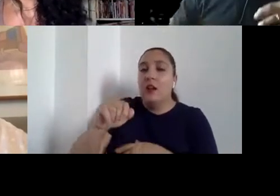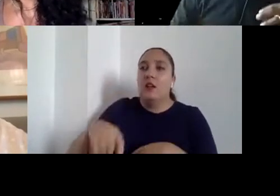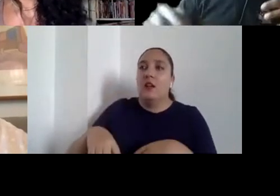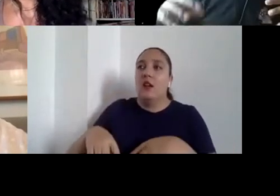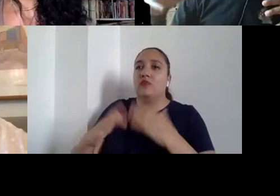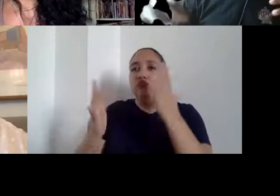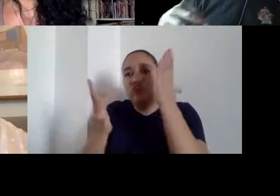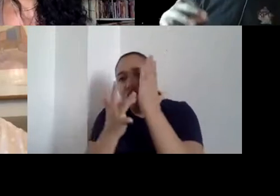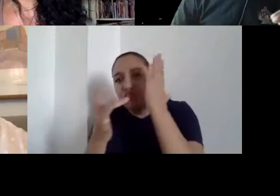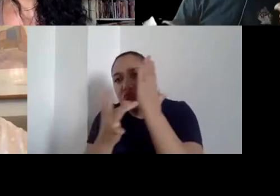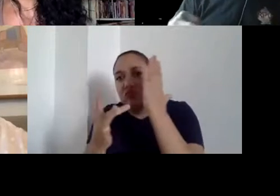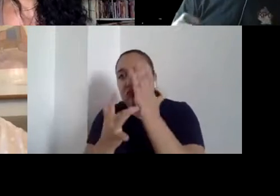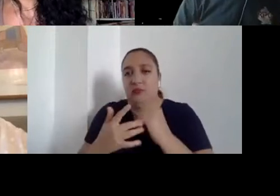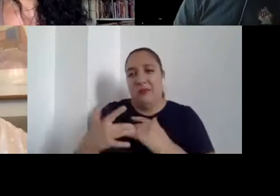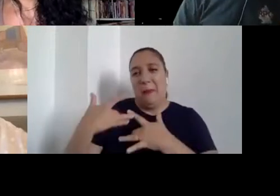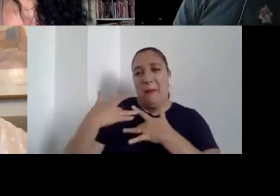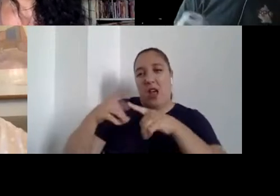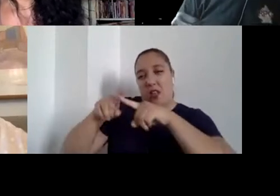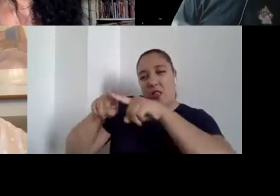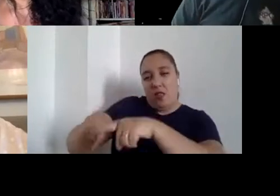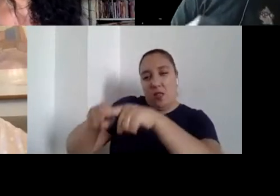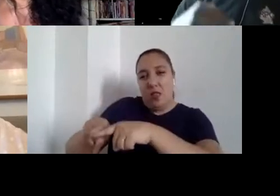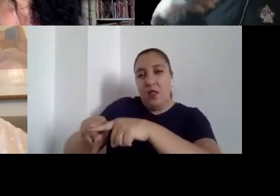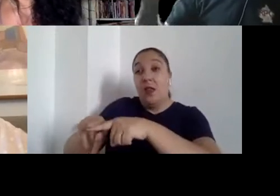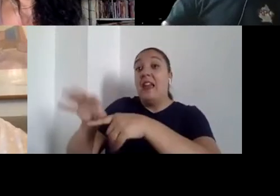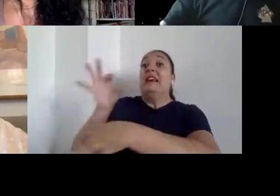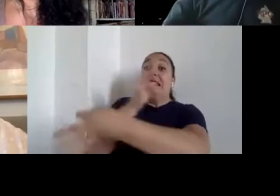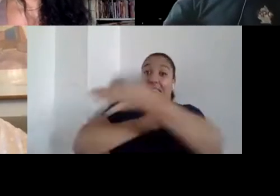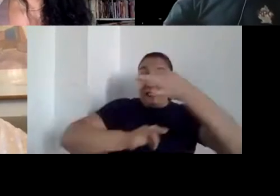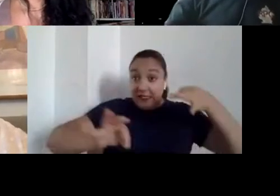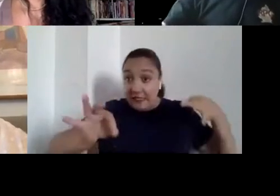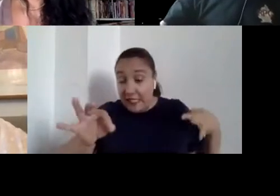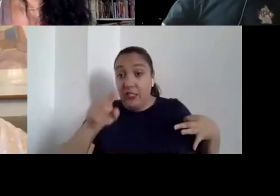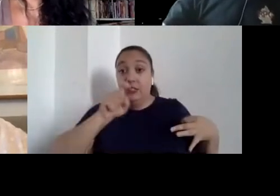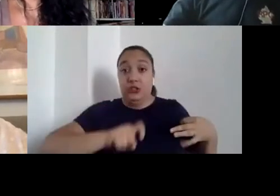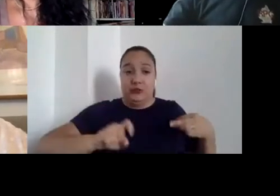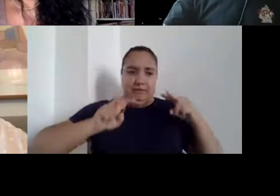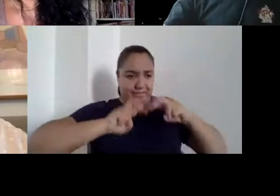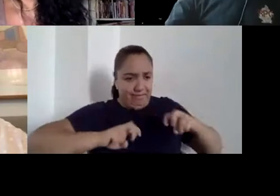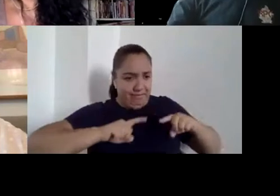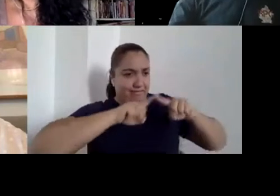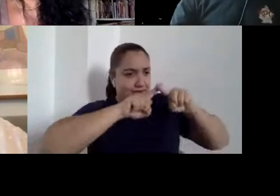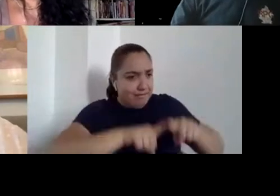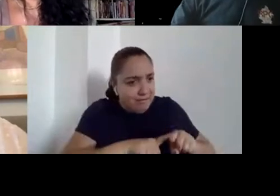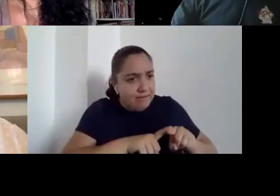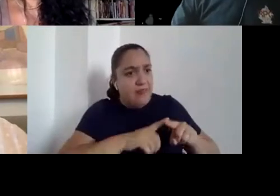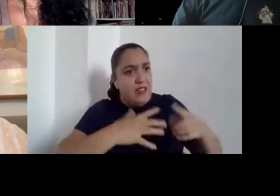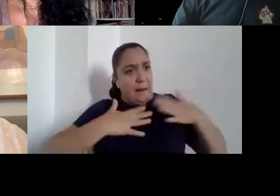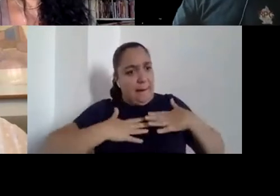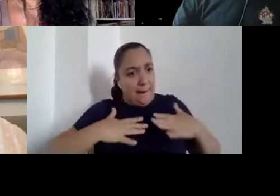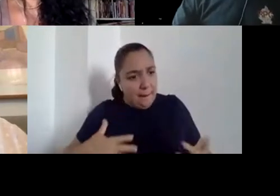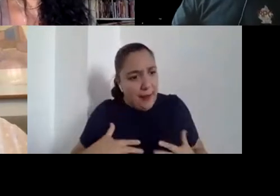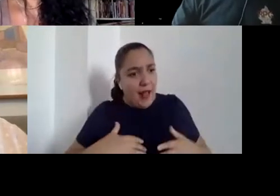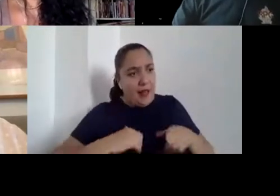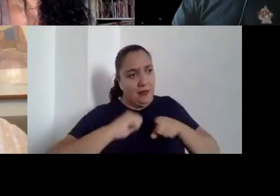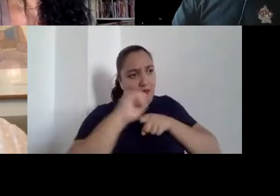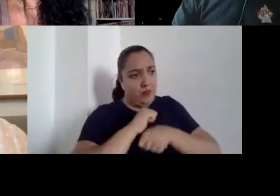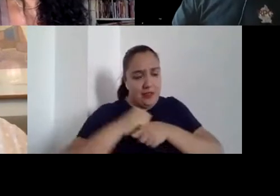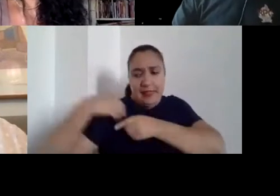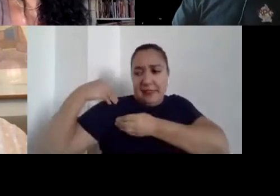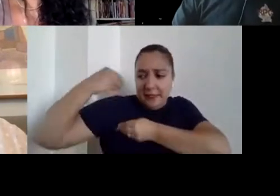history through other bodies and elevated those instances of history and chronology